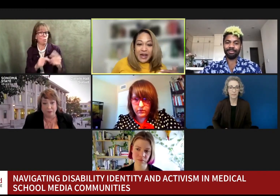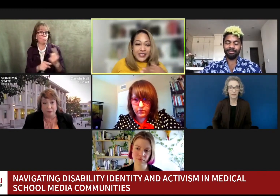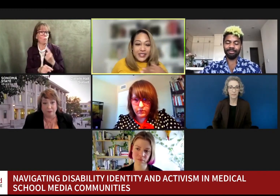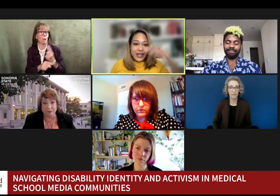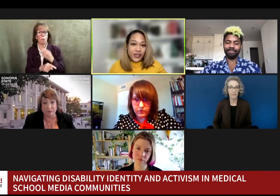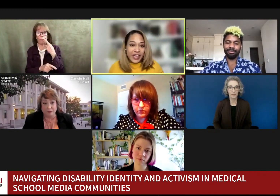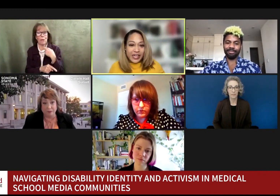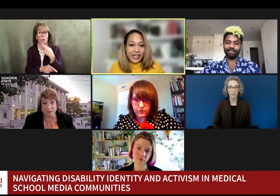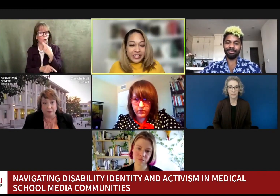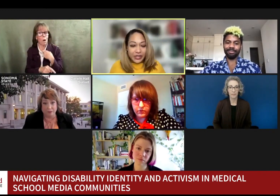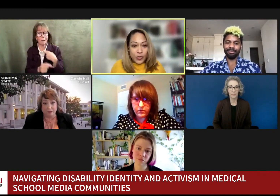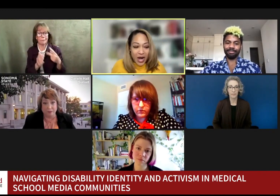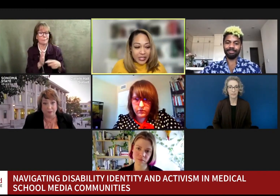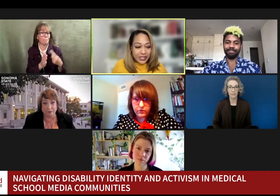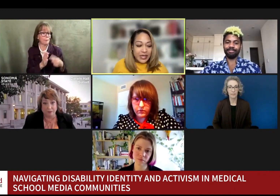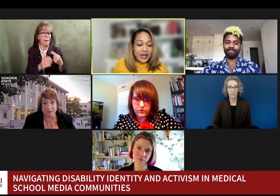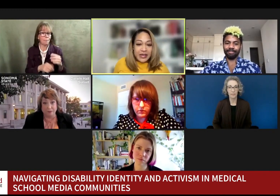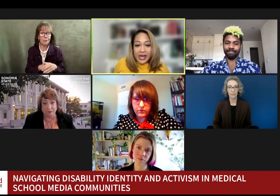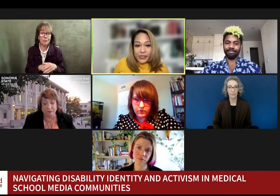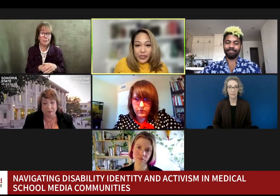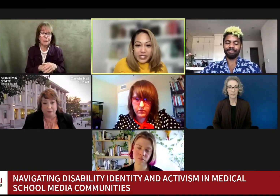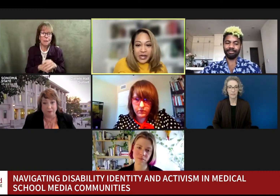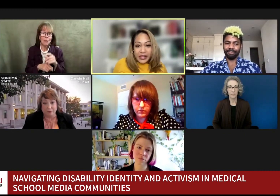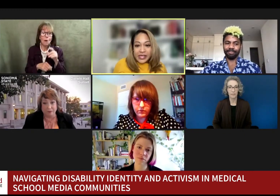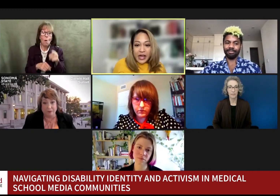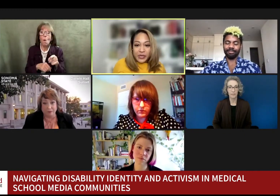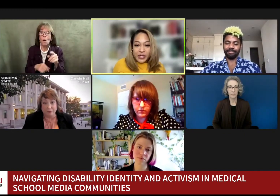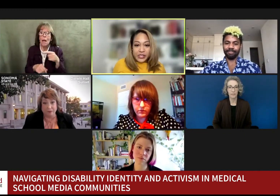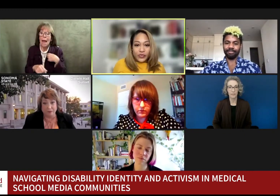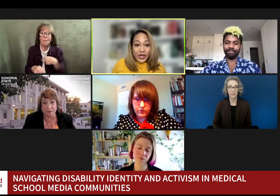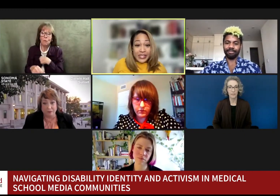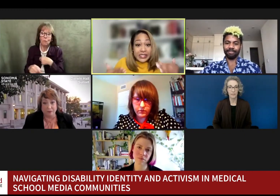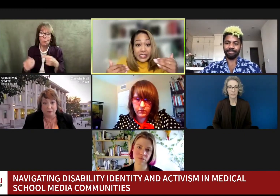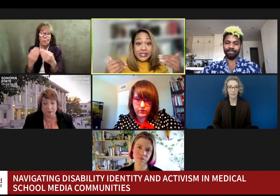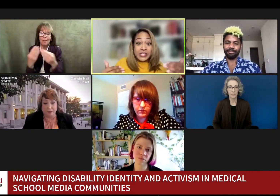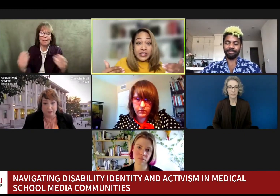And I'm segregated into little boxes 90% of the time because of what is accessible.